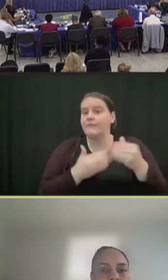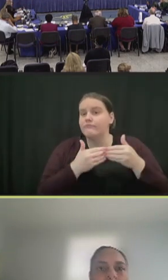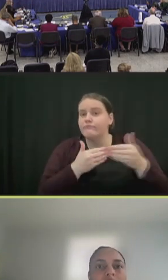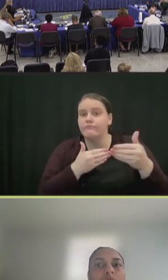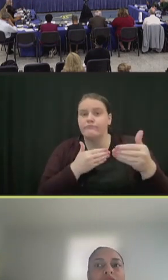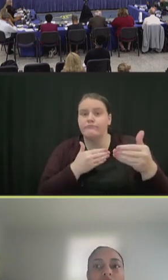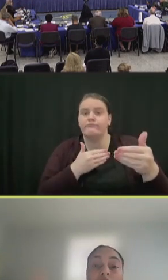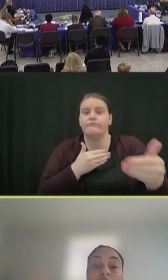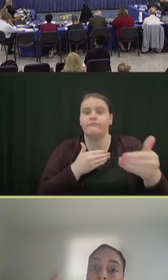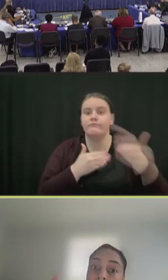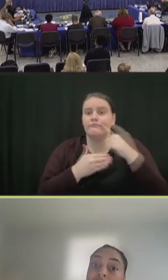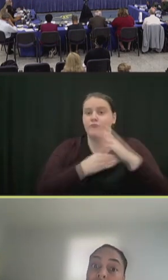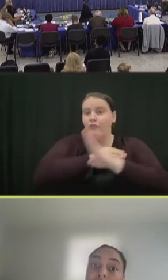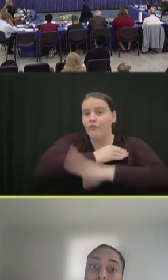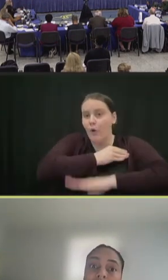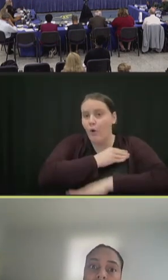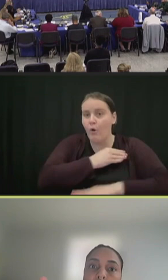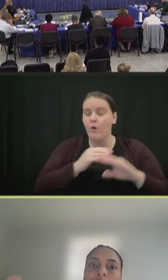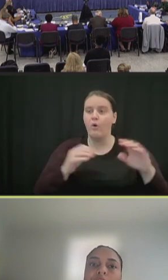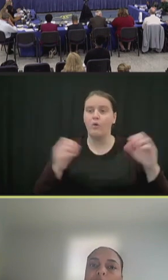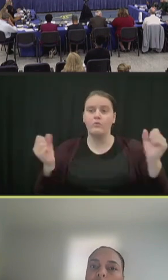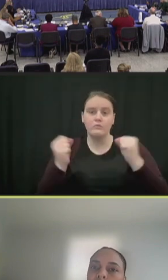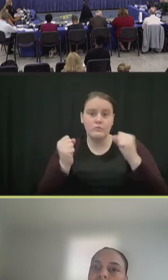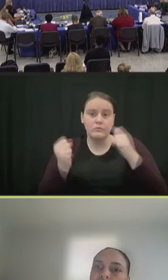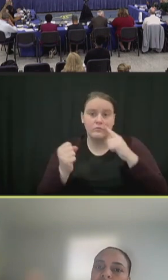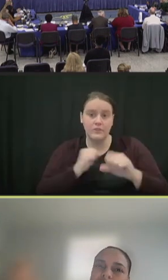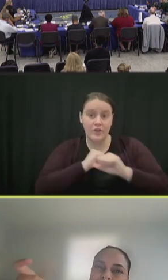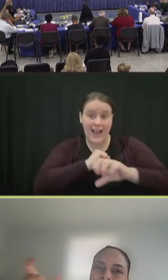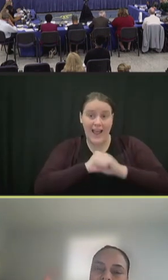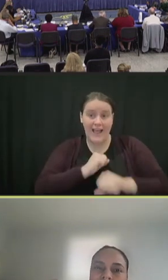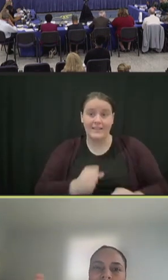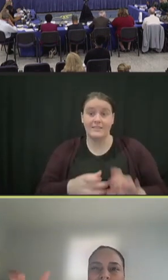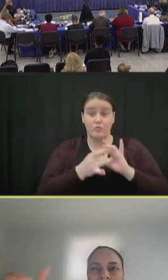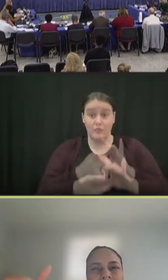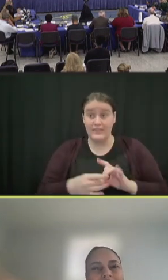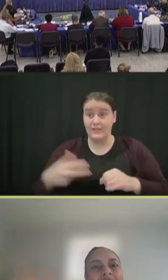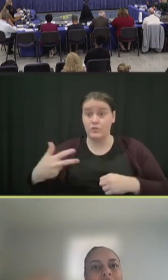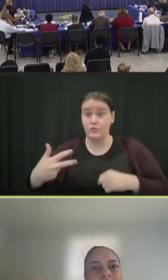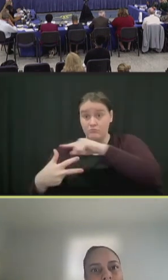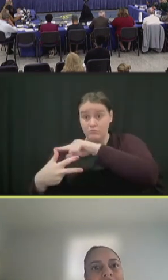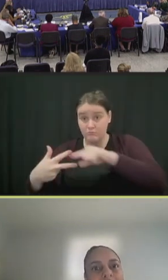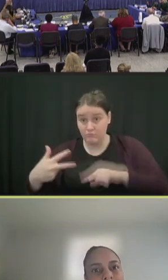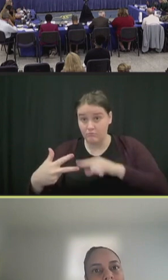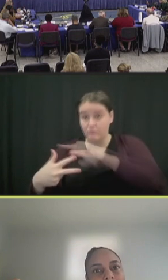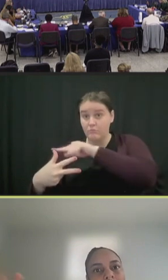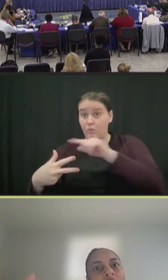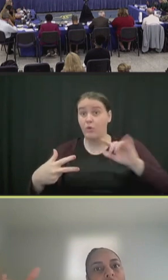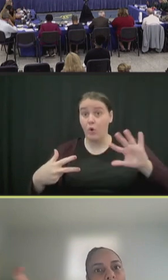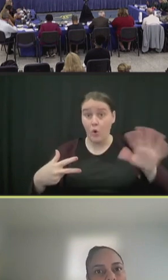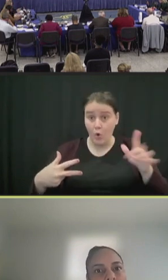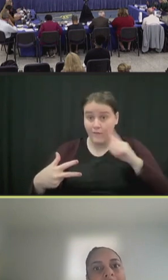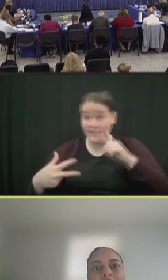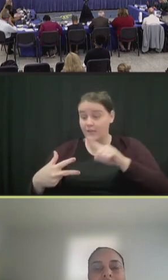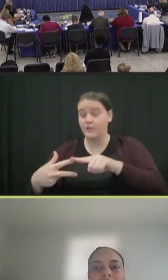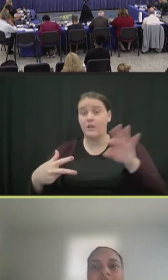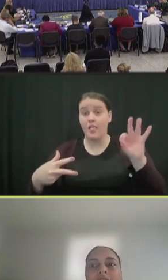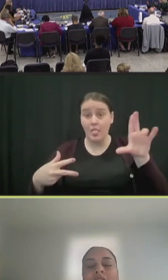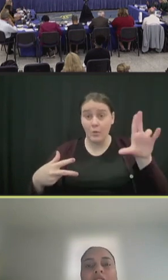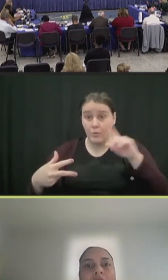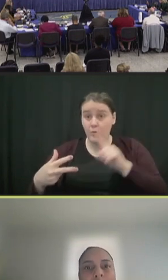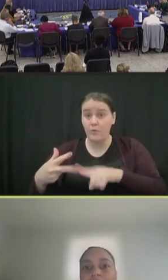the fall and winter, they do speak to COVID, flu, and RSV. It's that secondary high end on the ads.